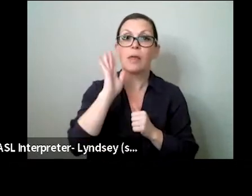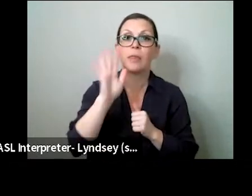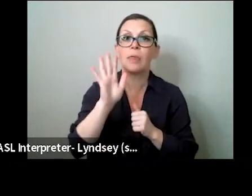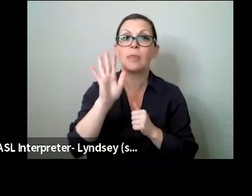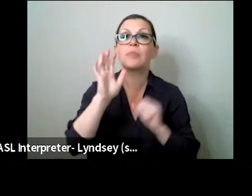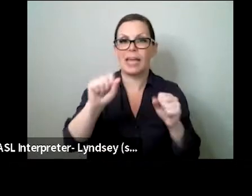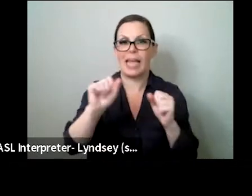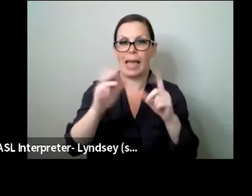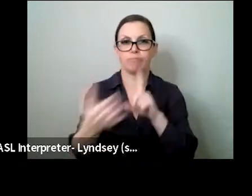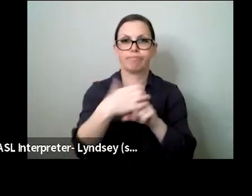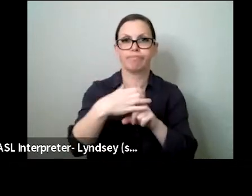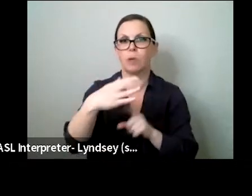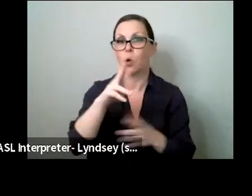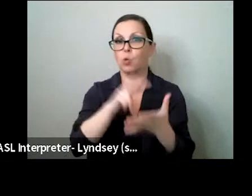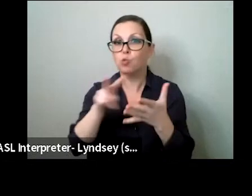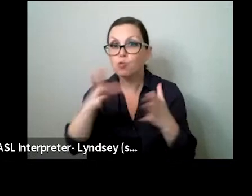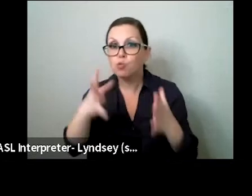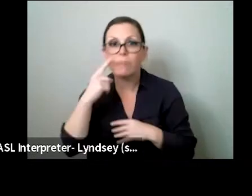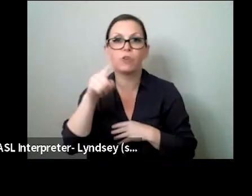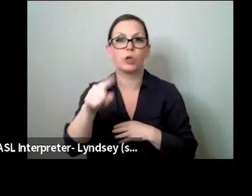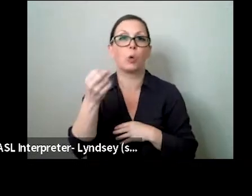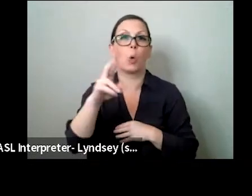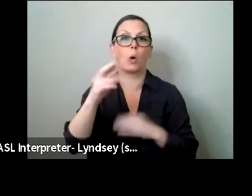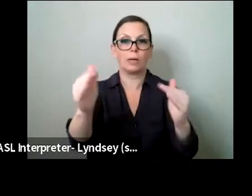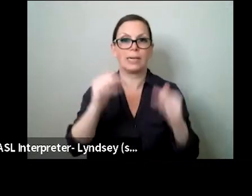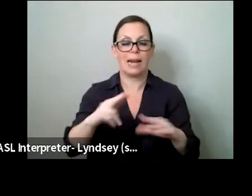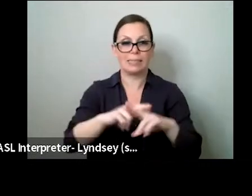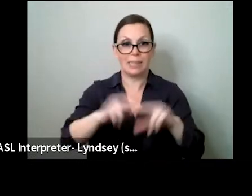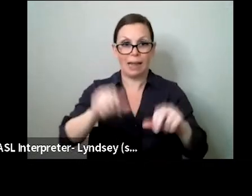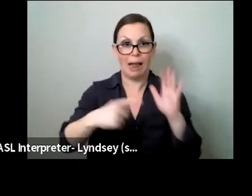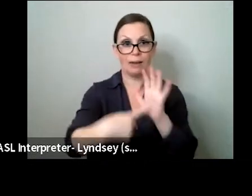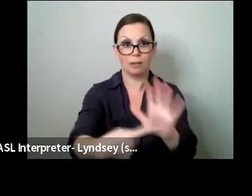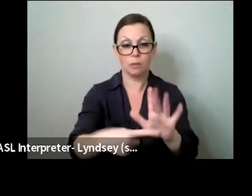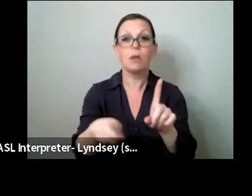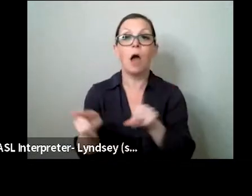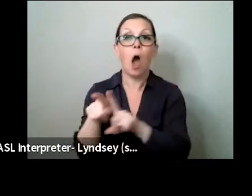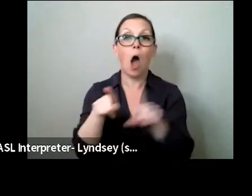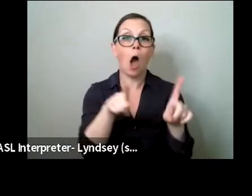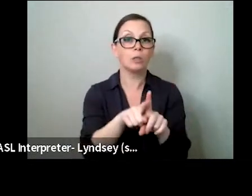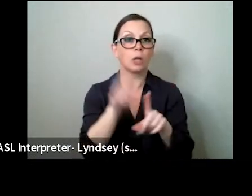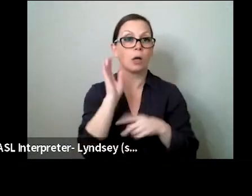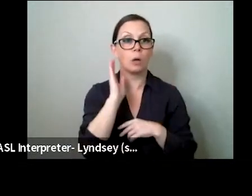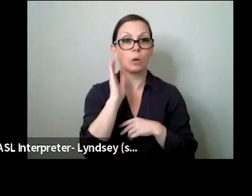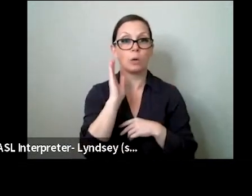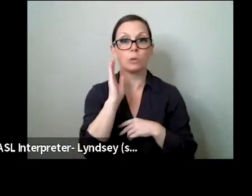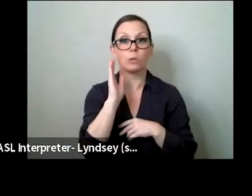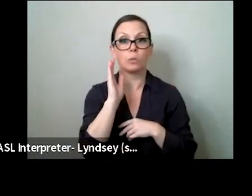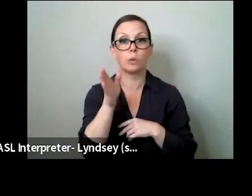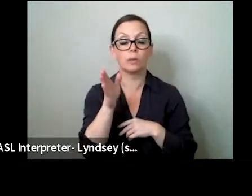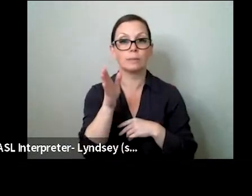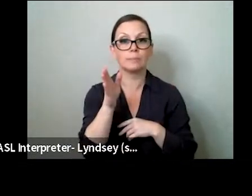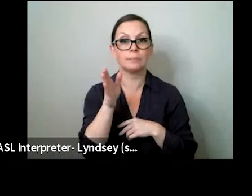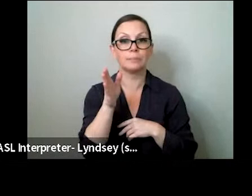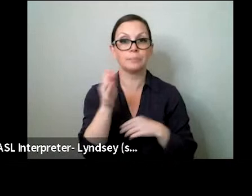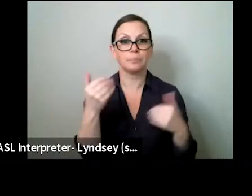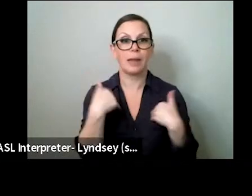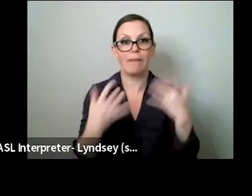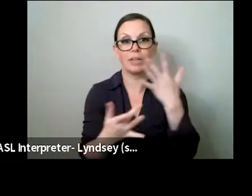or, if you move to the next slide, I can show you that they also have a tech help desk.